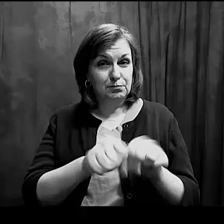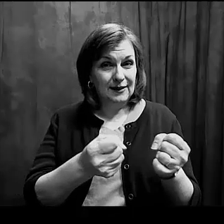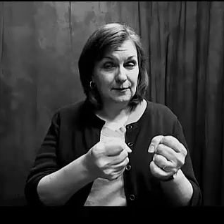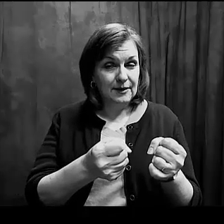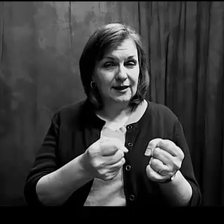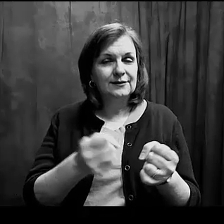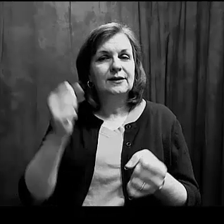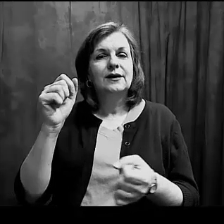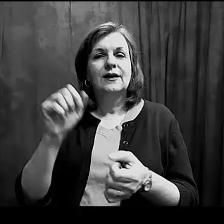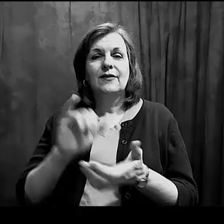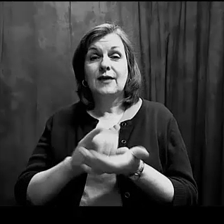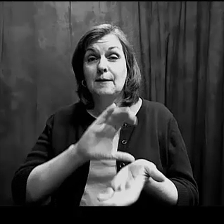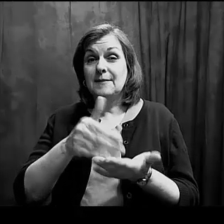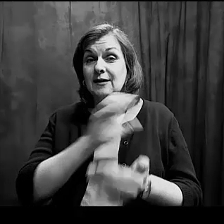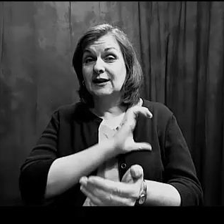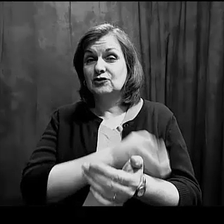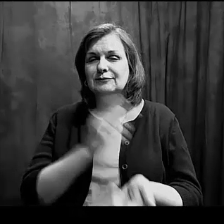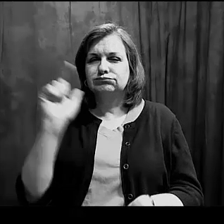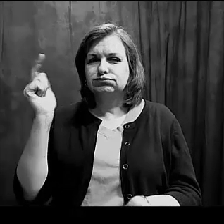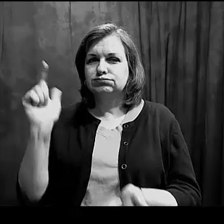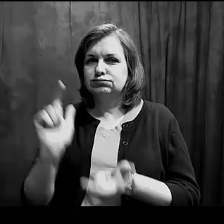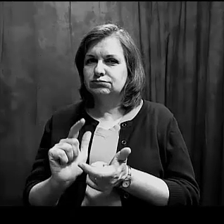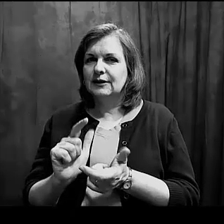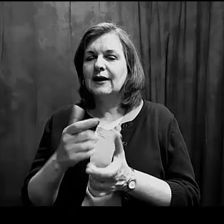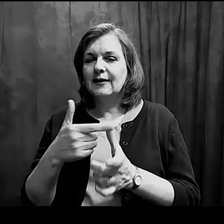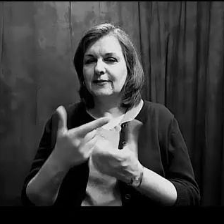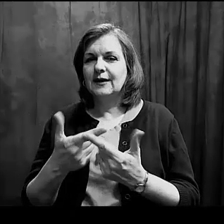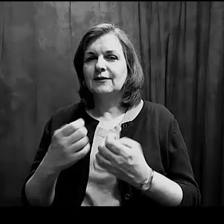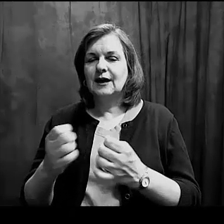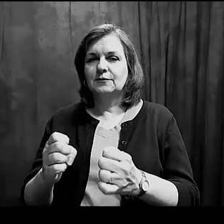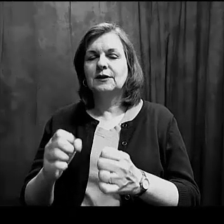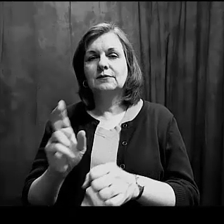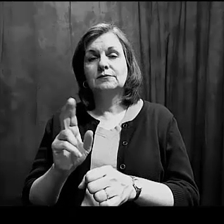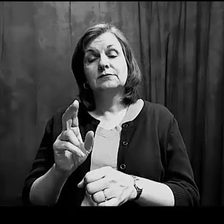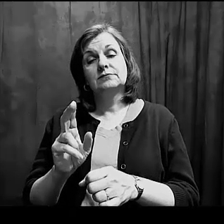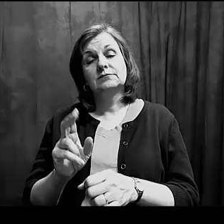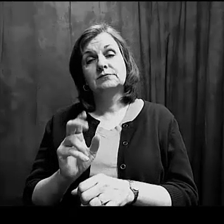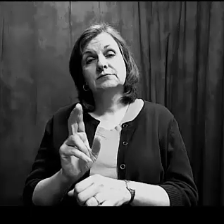simpler sugars that can be used in cell respiration